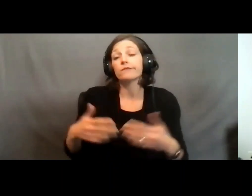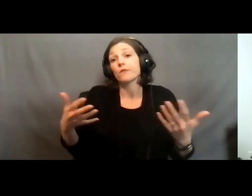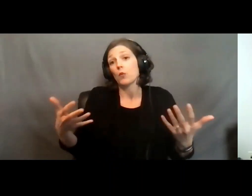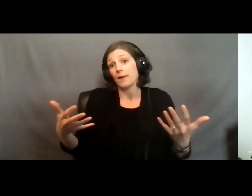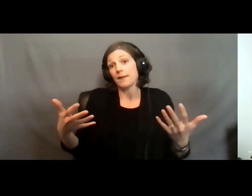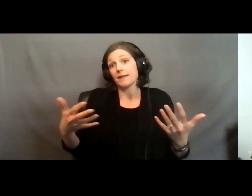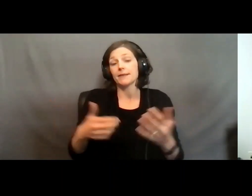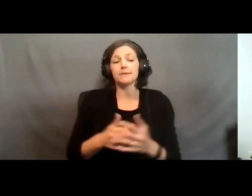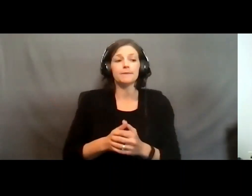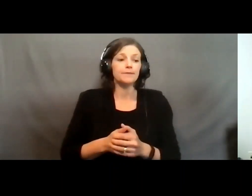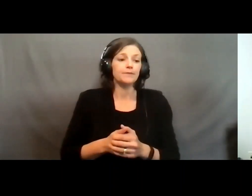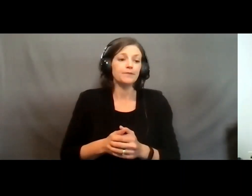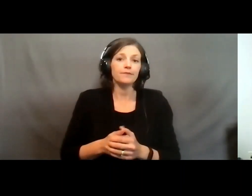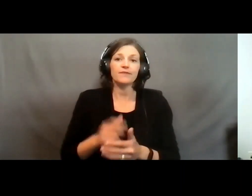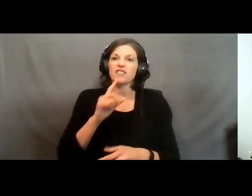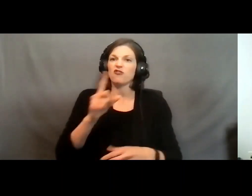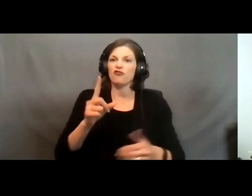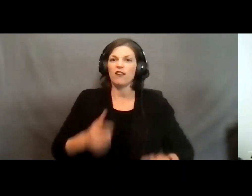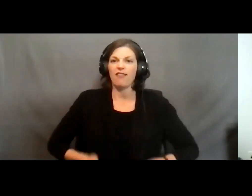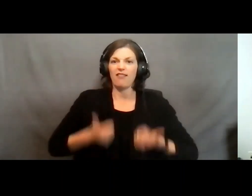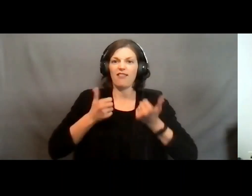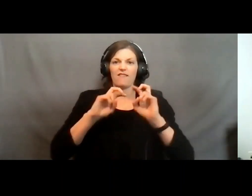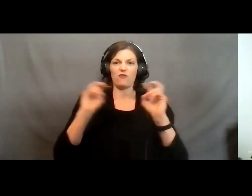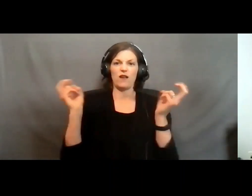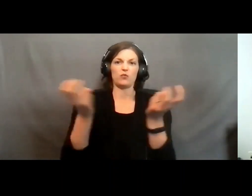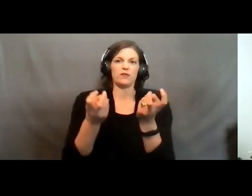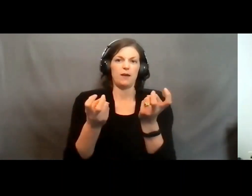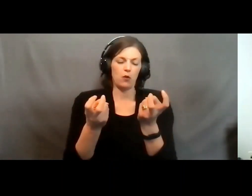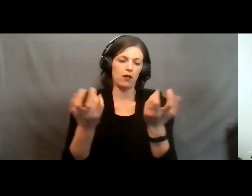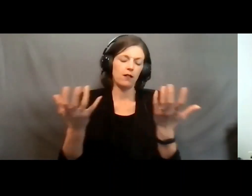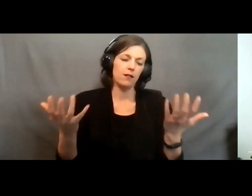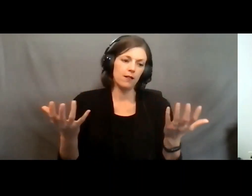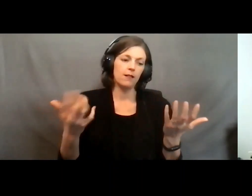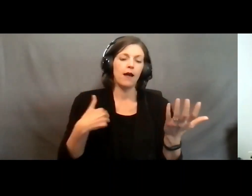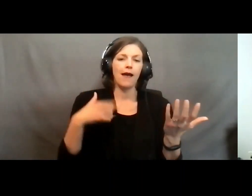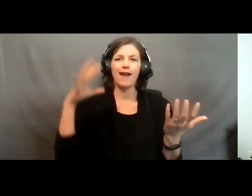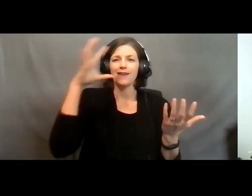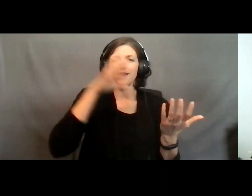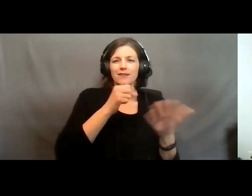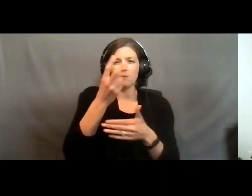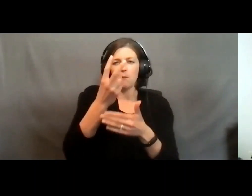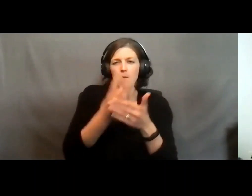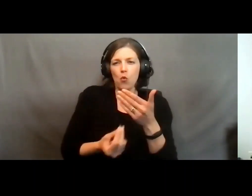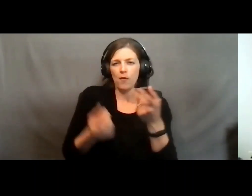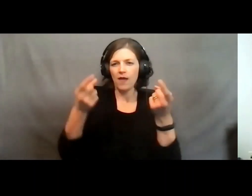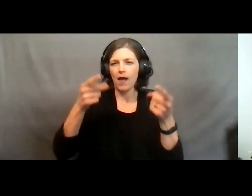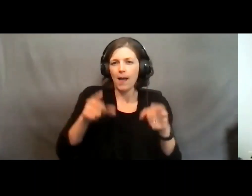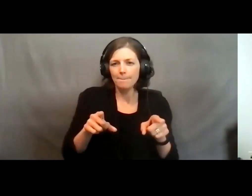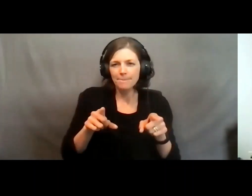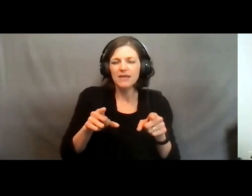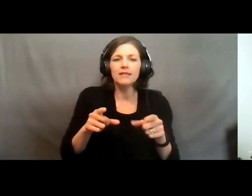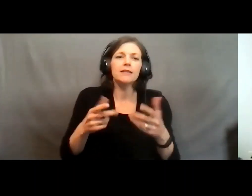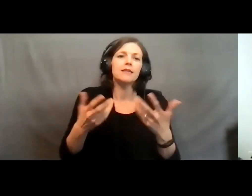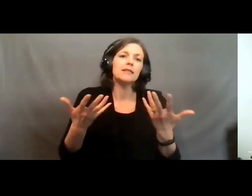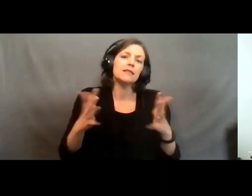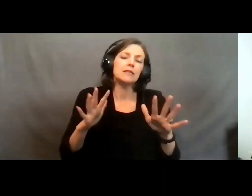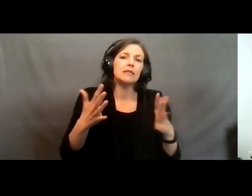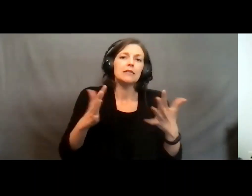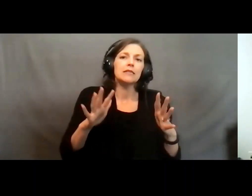a real-life roundtable I suppose both 13:38:20 are done . The ideal architecture